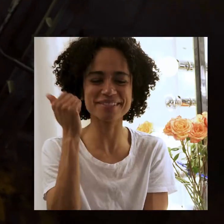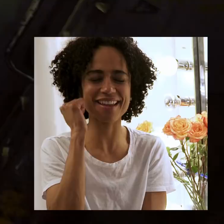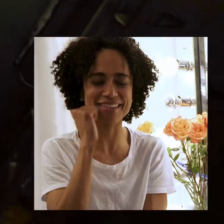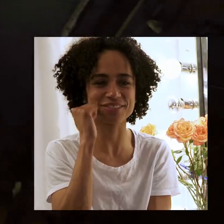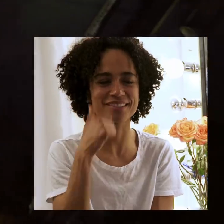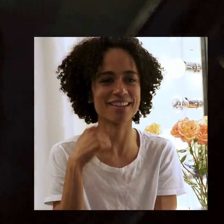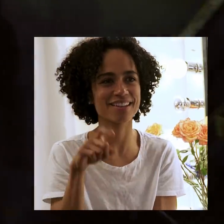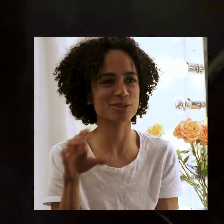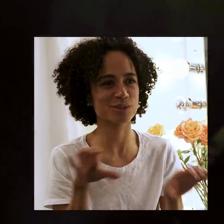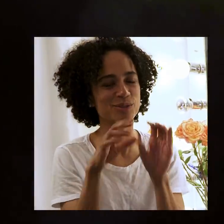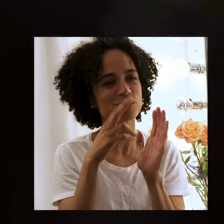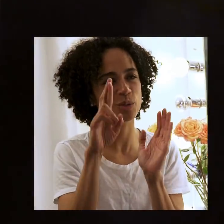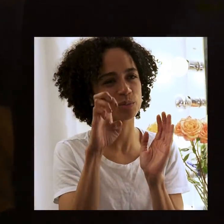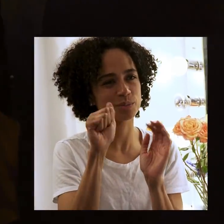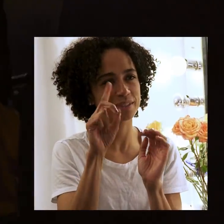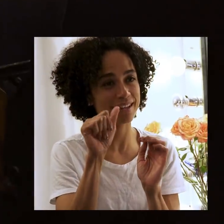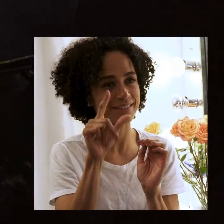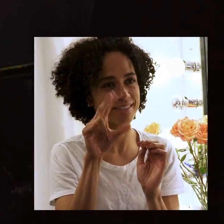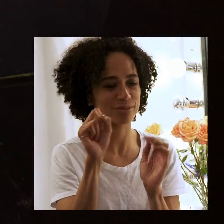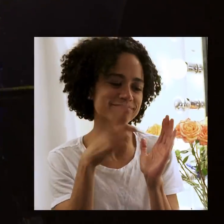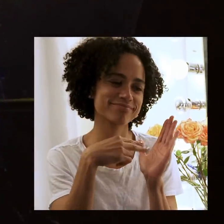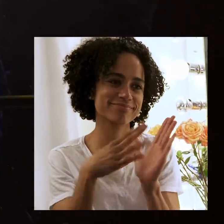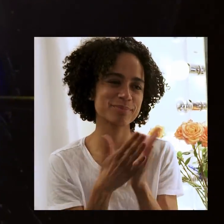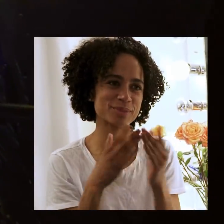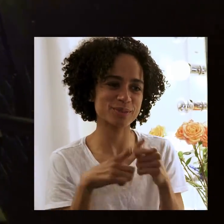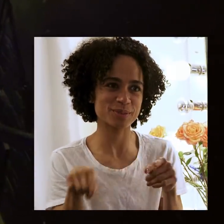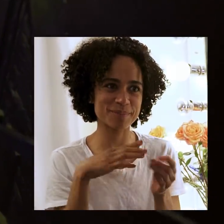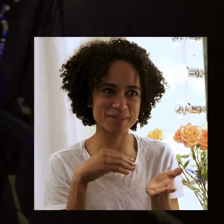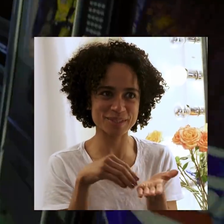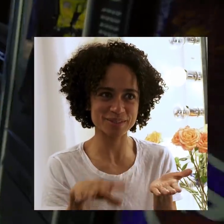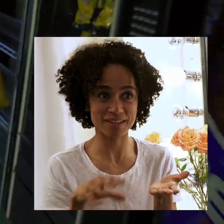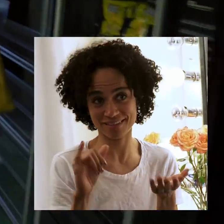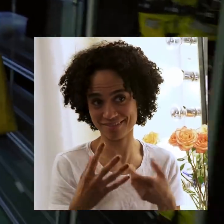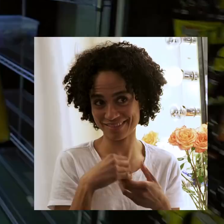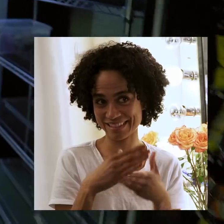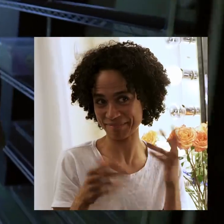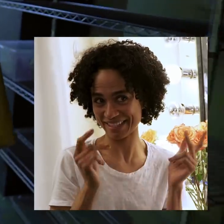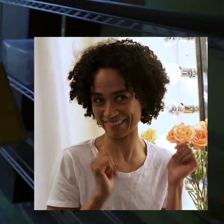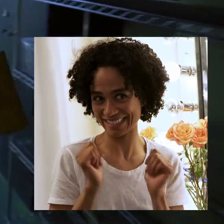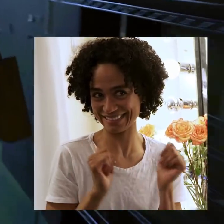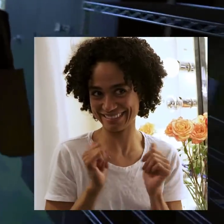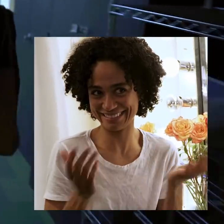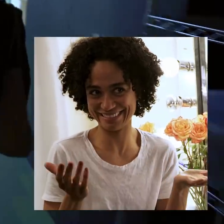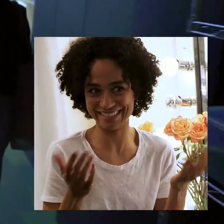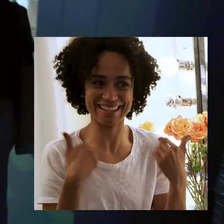Every day I had to read aloud with my students, and that always involves acting in a way.